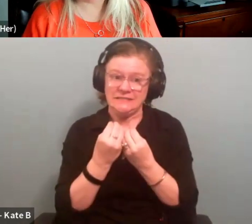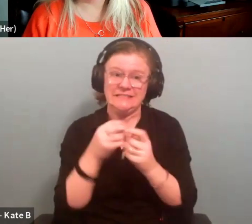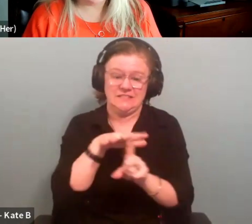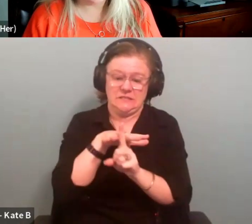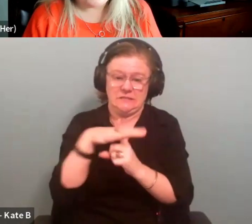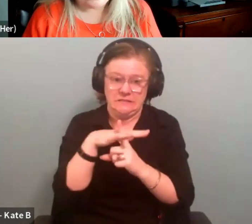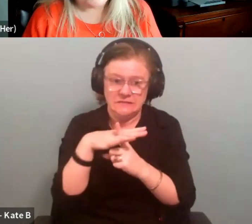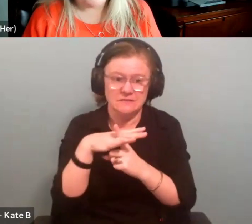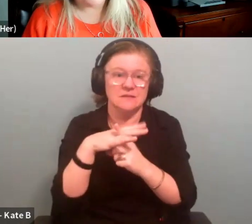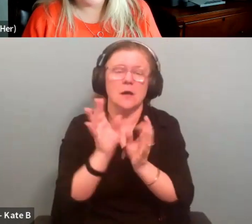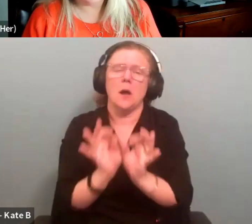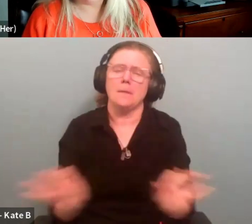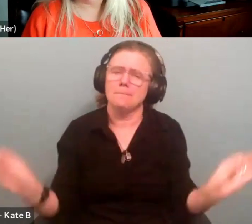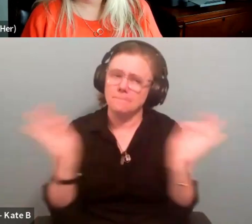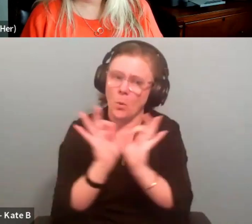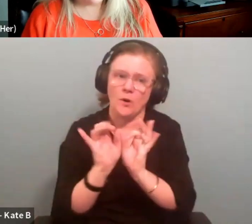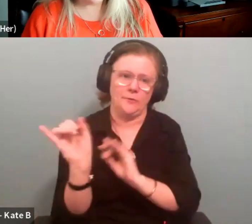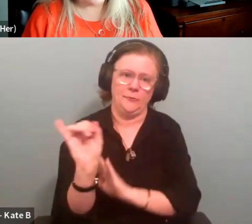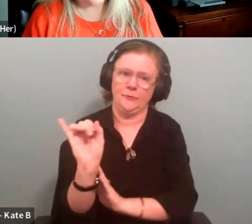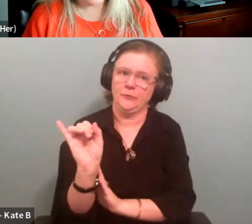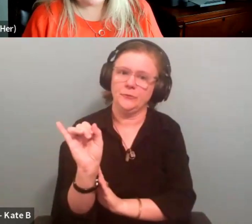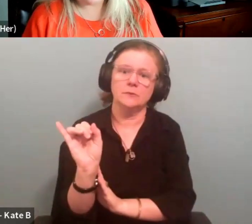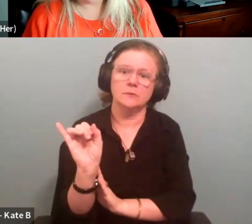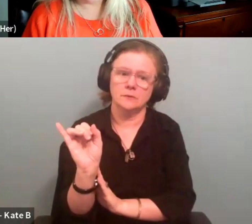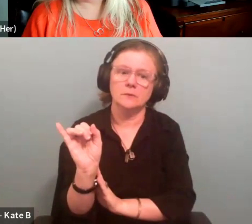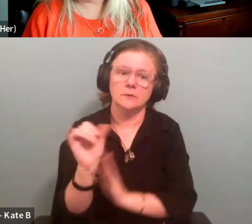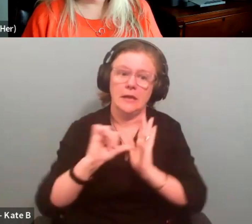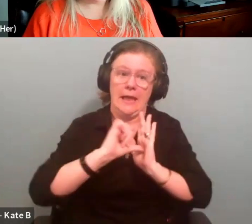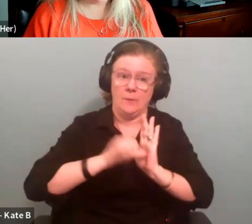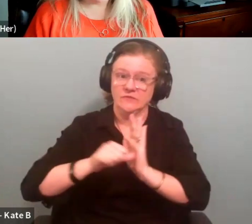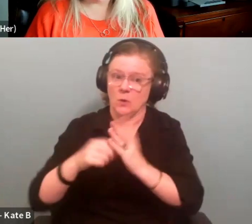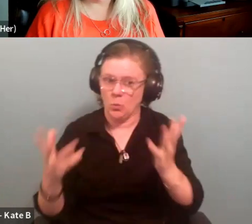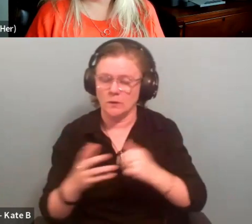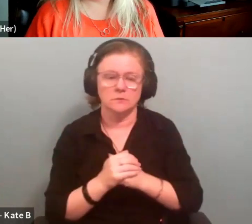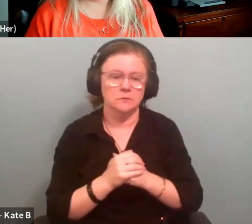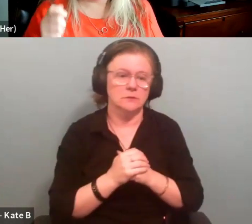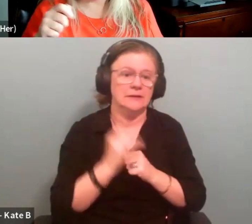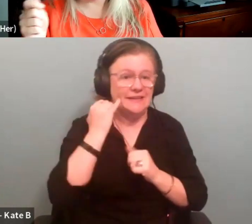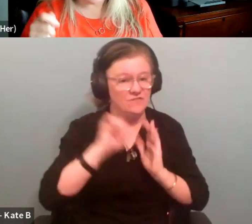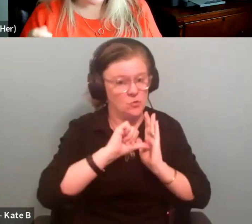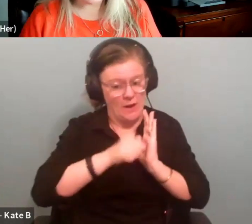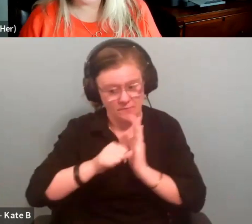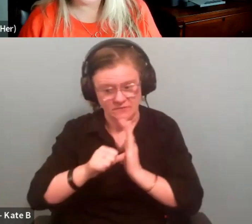think is so critical to what is emphasized, because what gets emphasized what gets tracked is